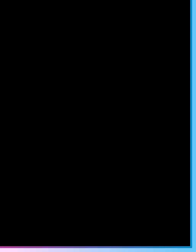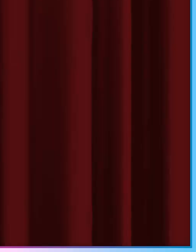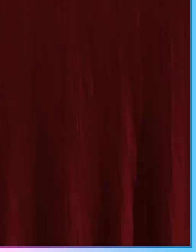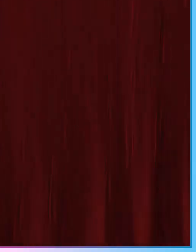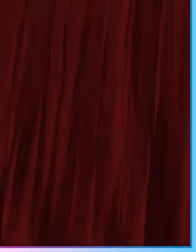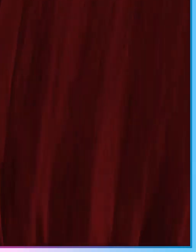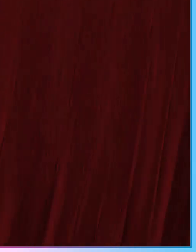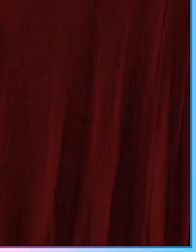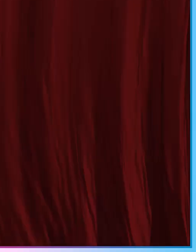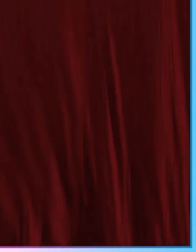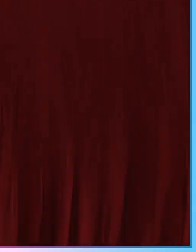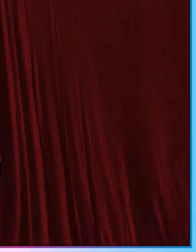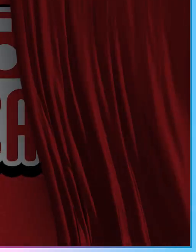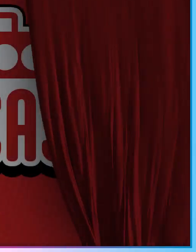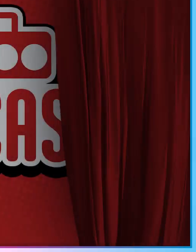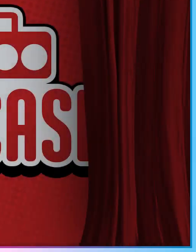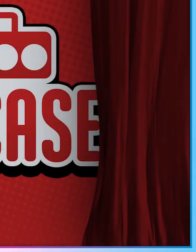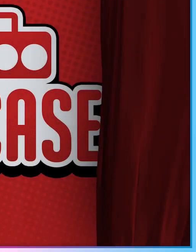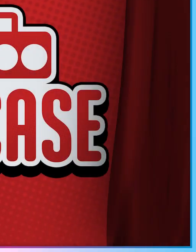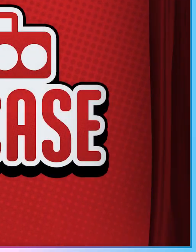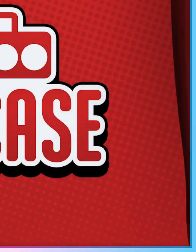[Drumroll]